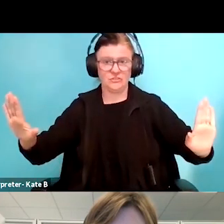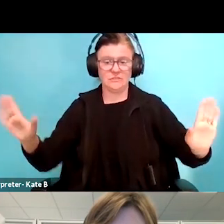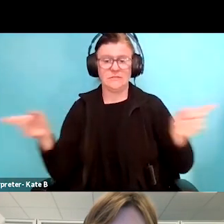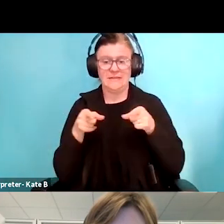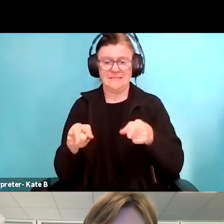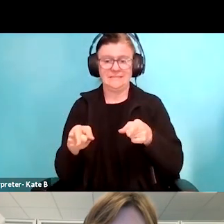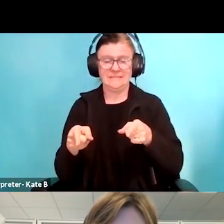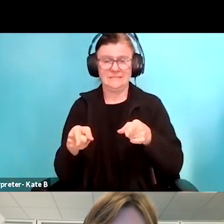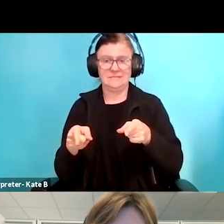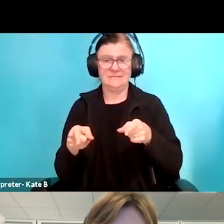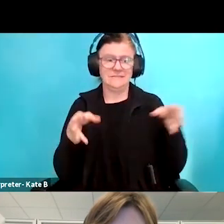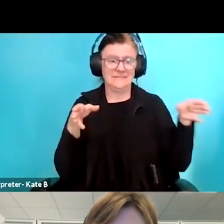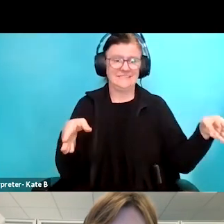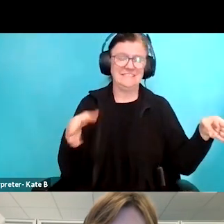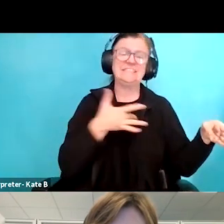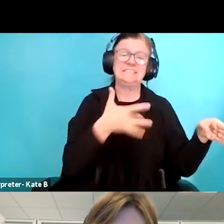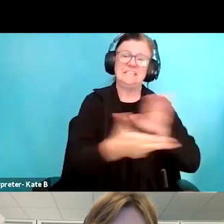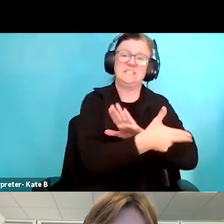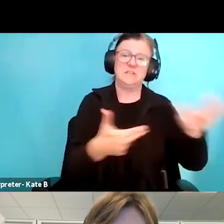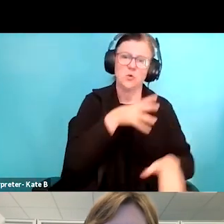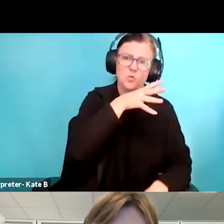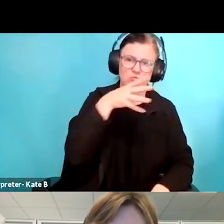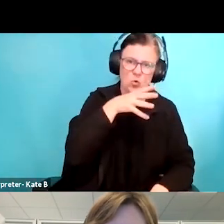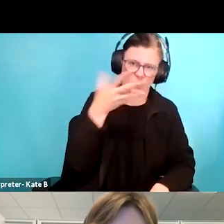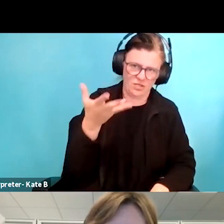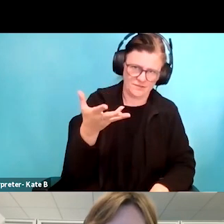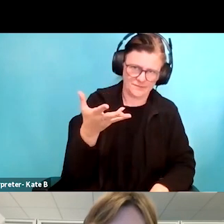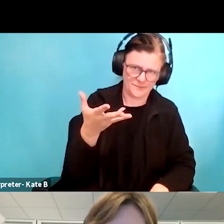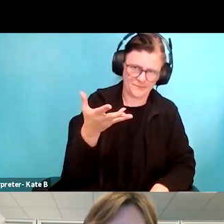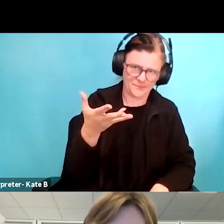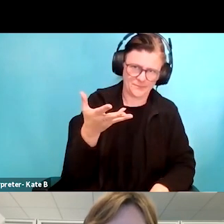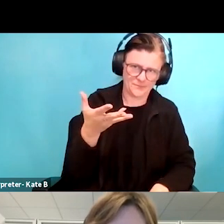both fall into rural. So that’s how we did it, but there are definitely better ways